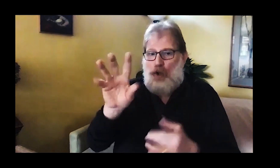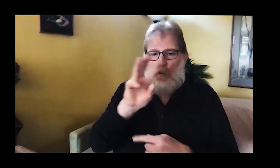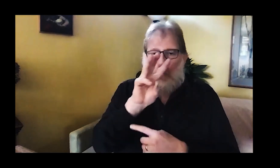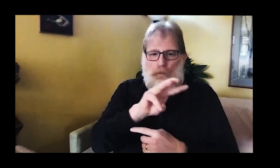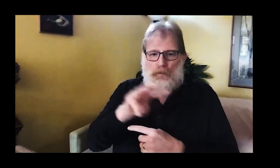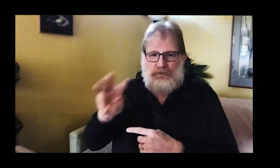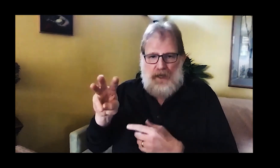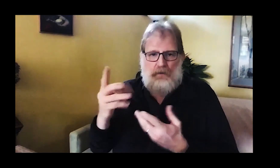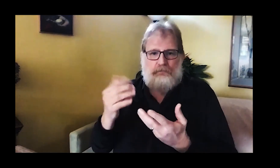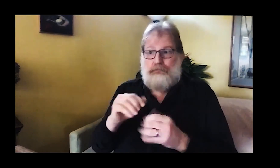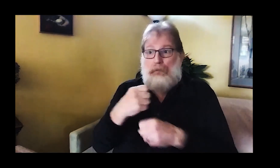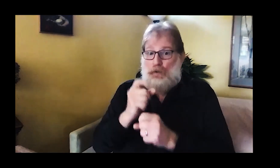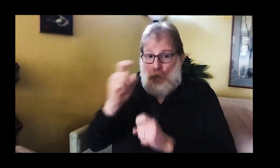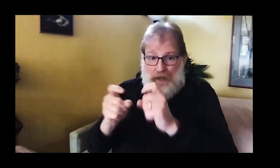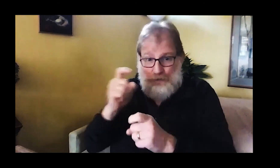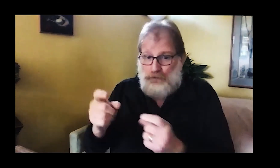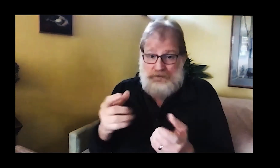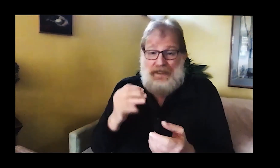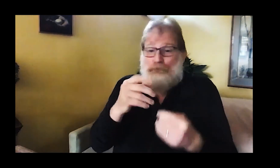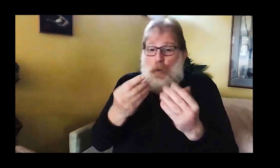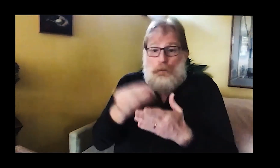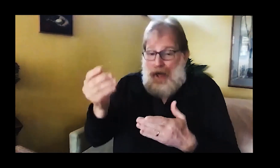They can shop from the website or make donations or whatever.